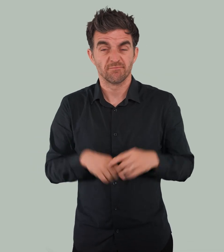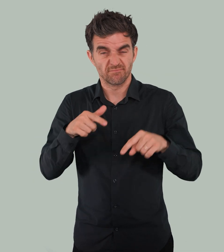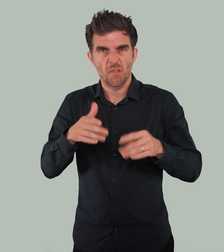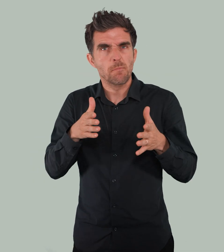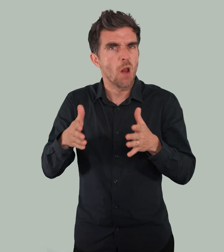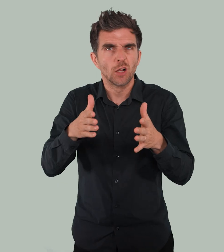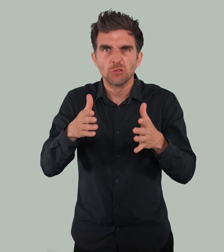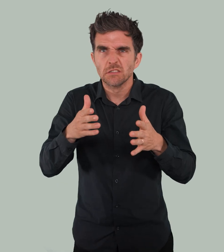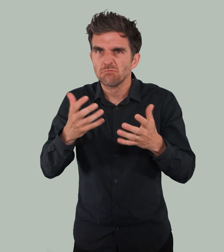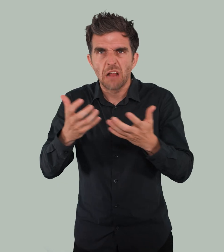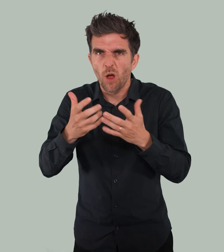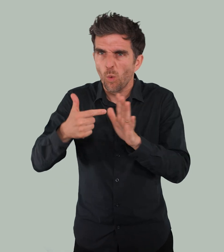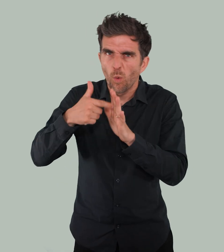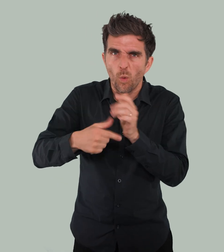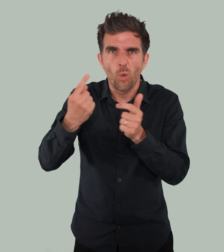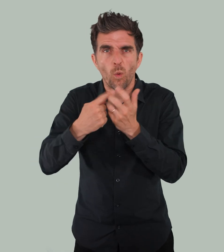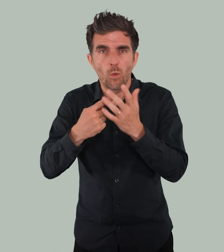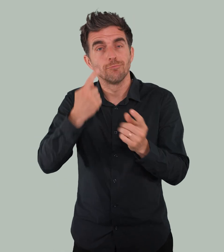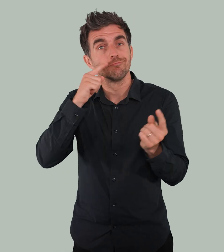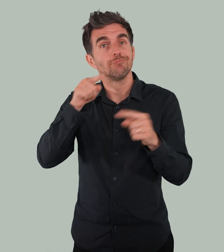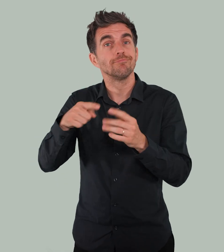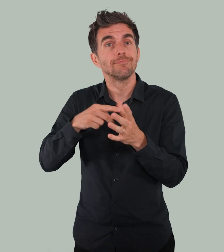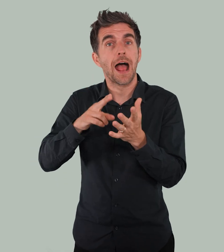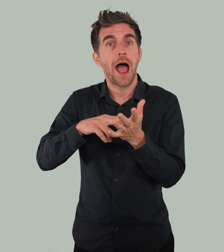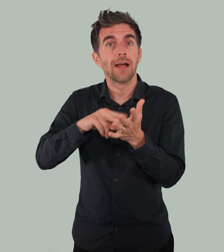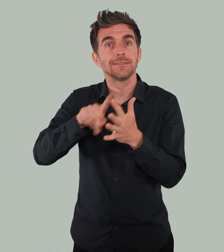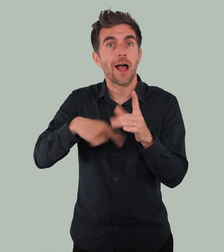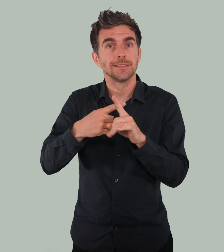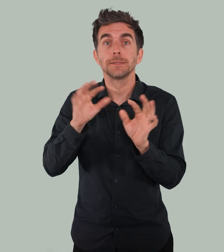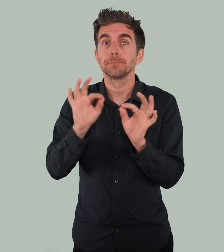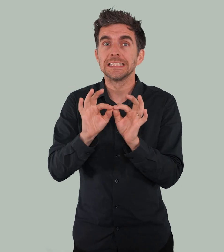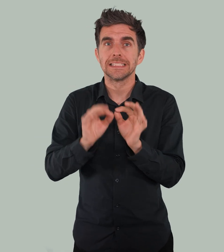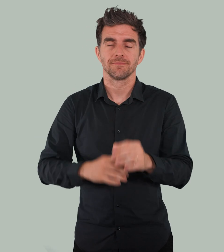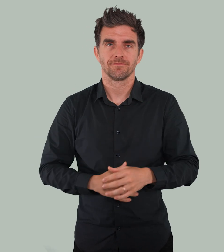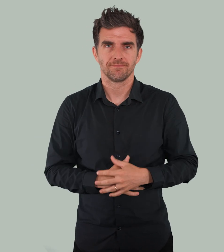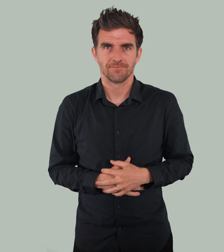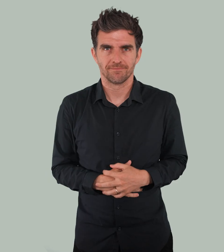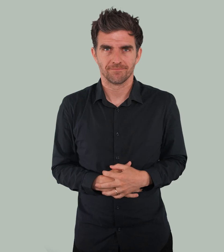The methodology is set out in detail at Annex B.